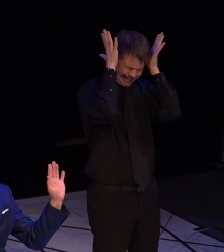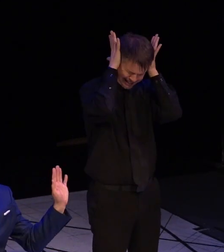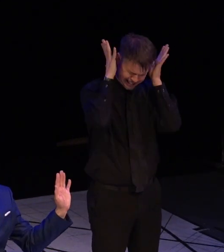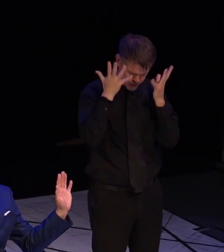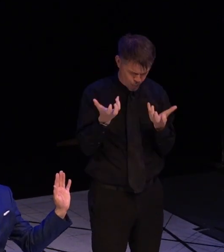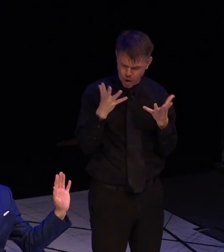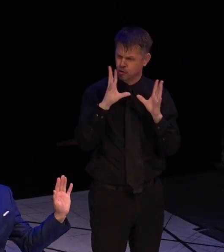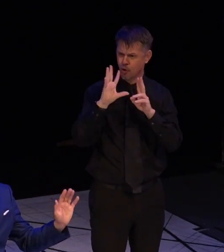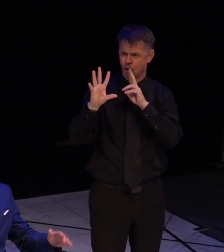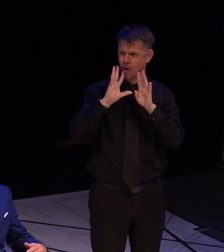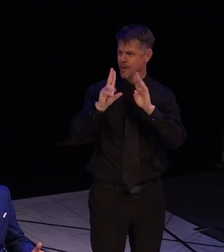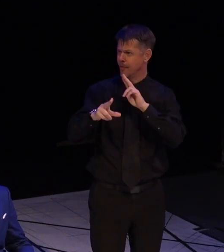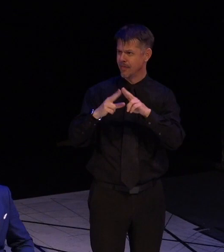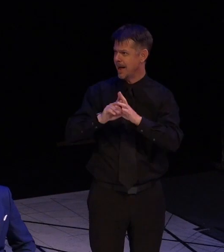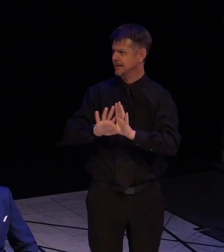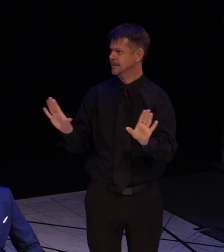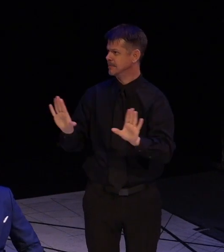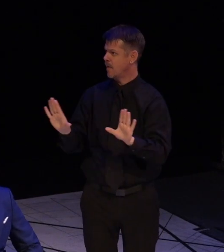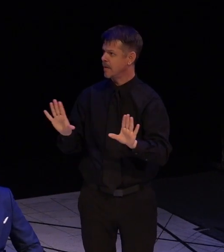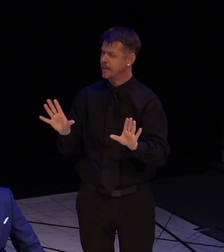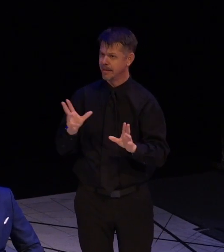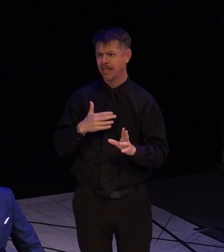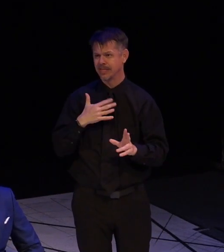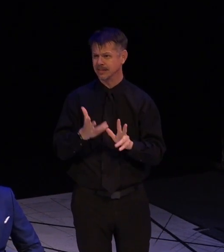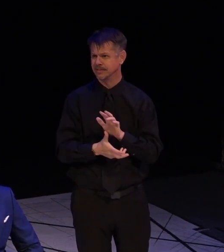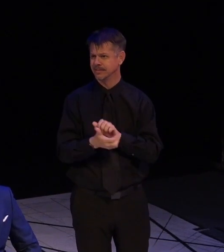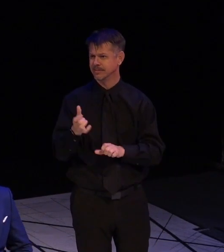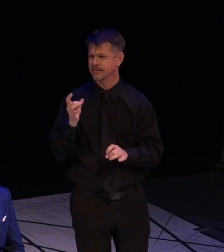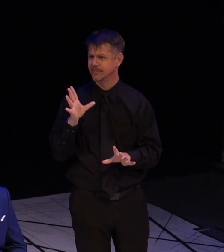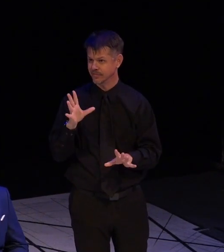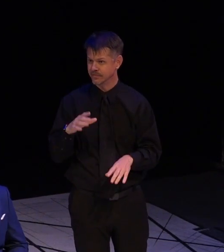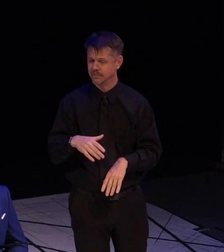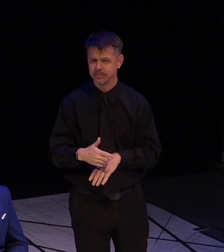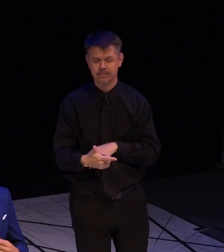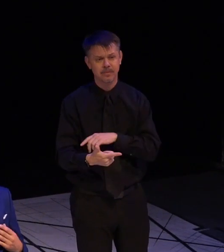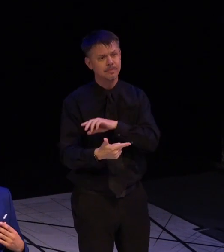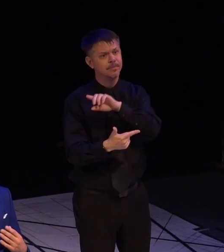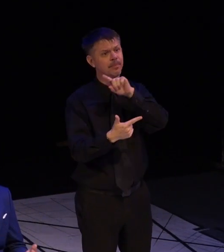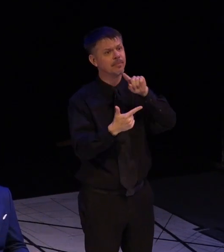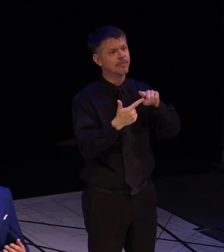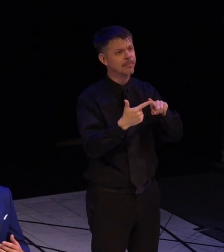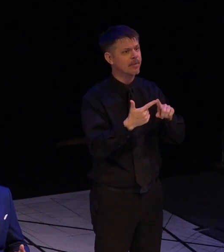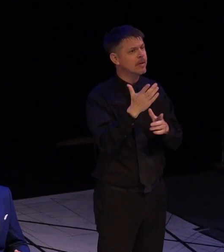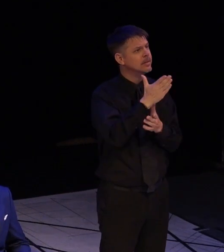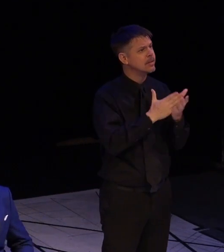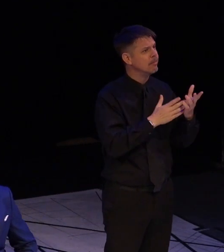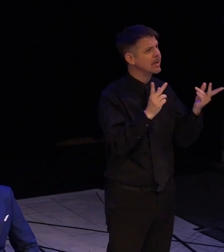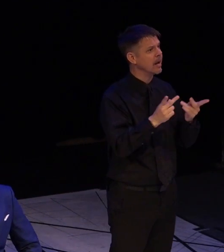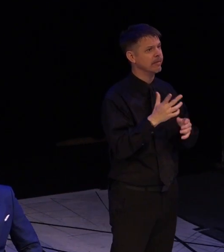No, leave it alone, which can be damaging in itself. Two, it becomes some fetish thing,